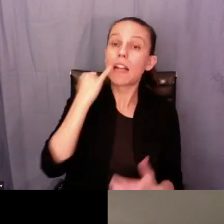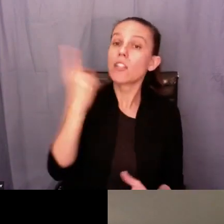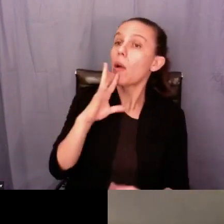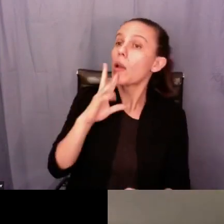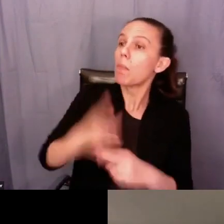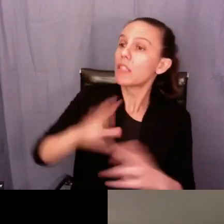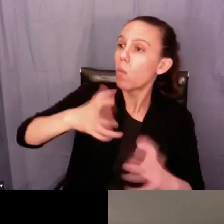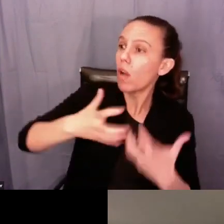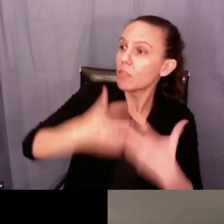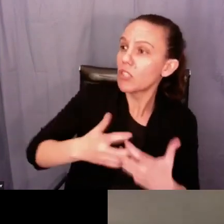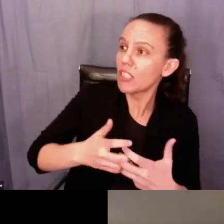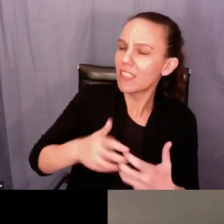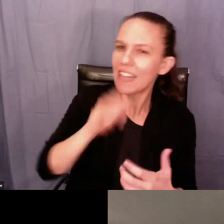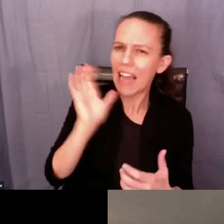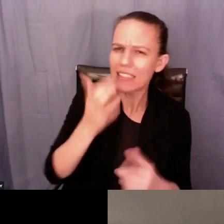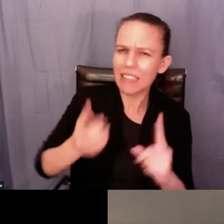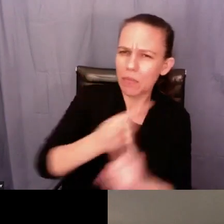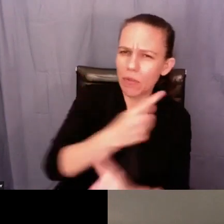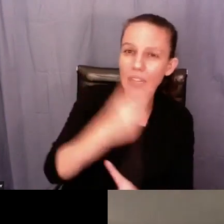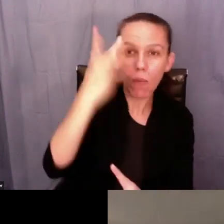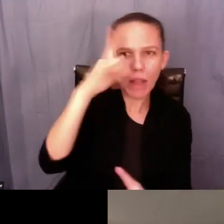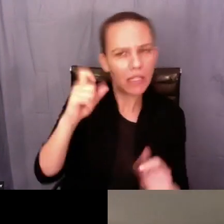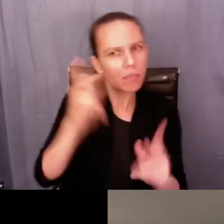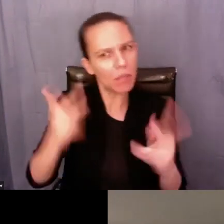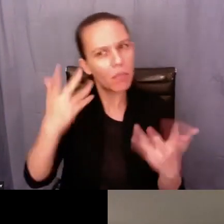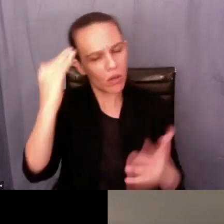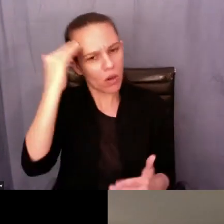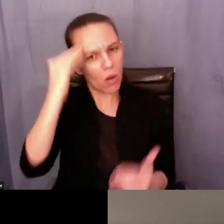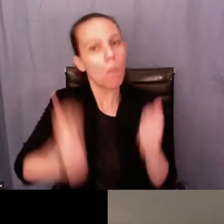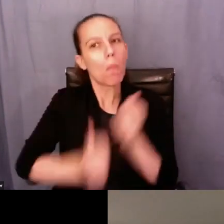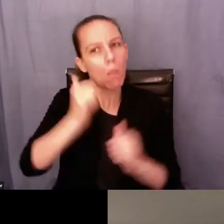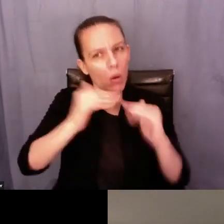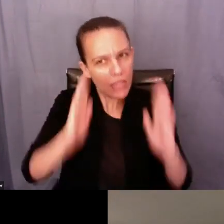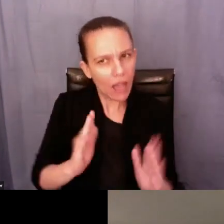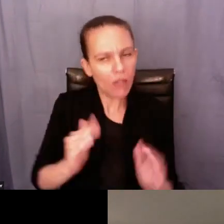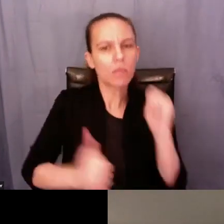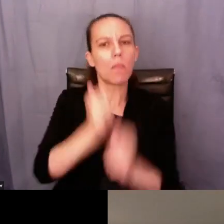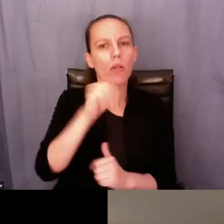apartments have washing machines or that it's at least within the realm of possibility